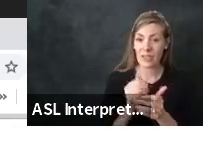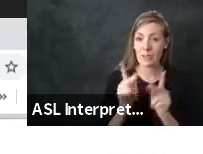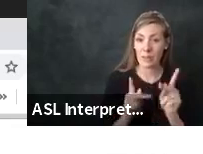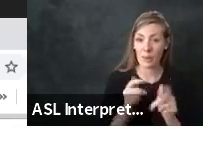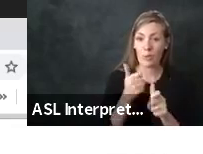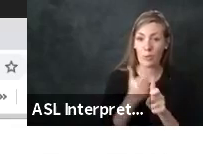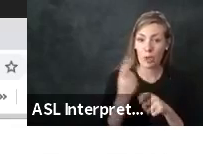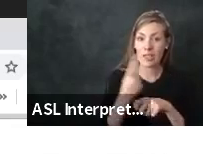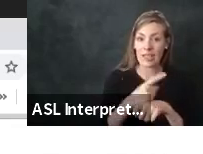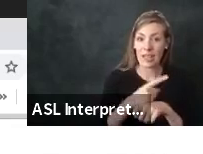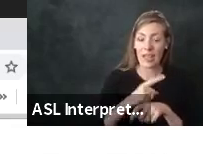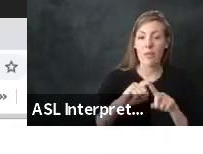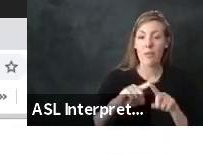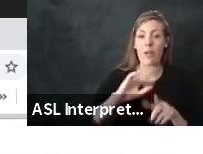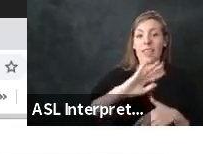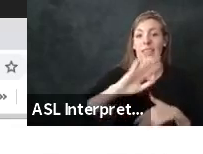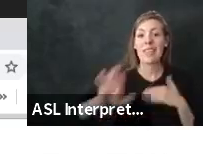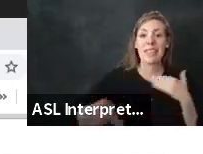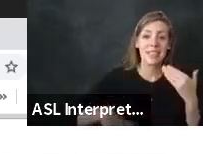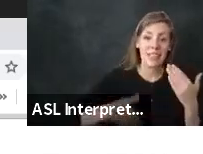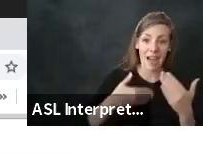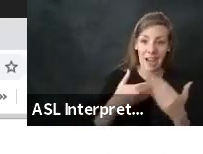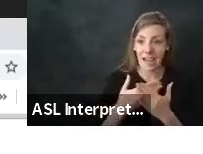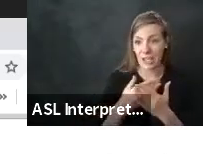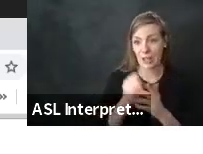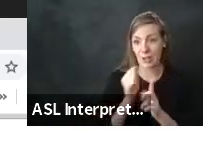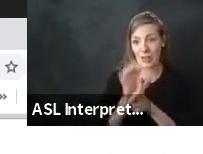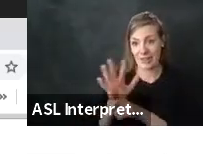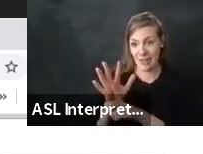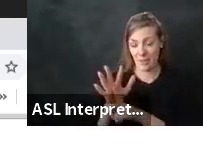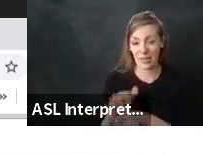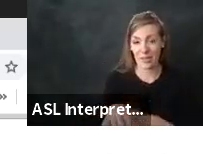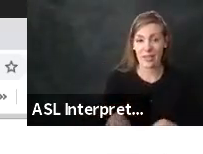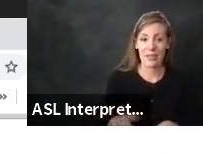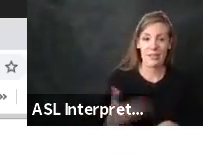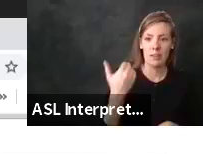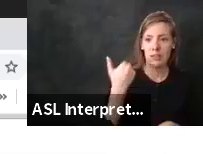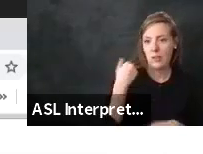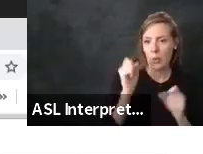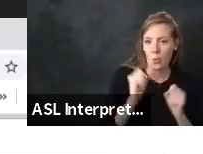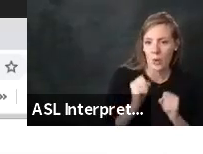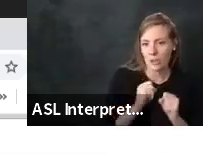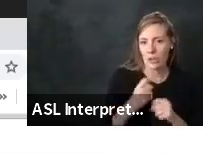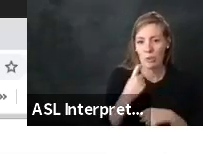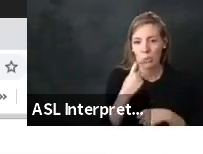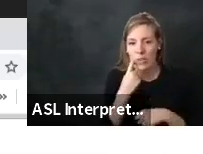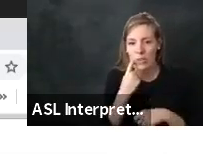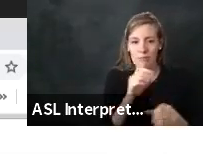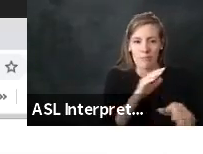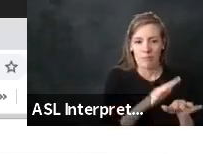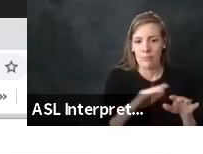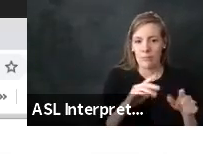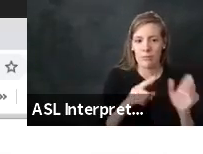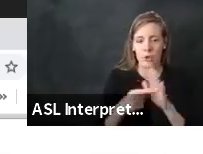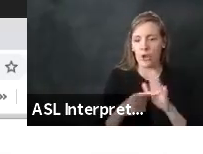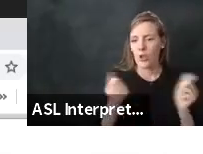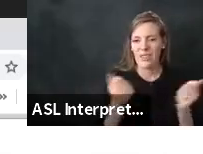You can see here's our window search. Here's the recent search WEA experience, and I wanted to point out that these charts are interactive.